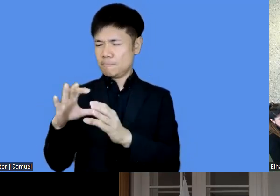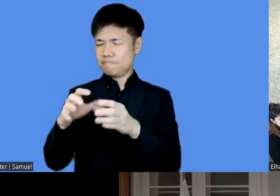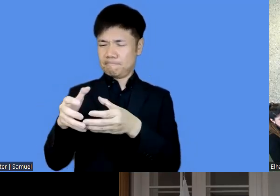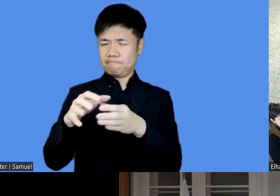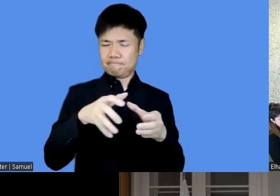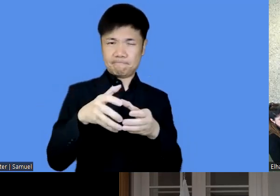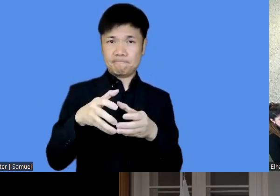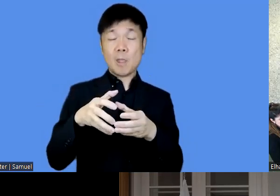a side event.